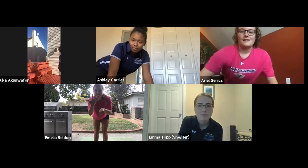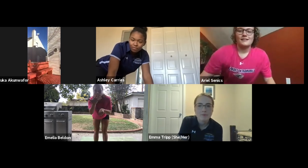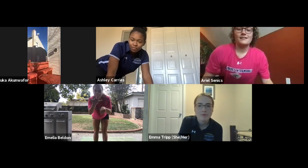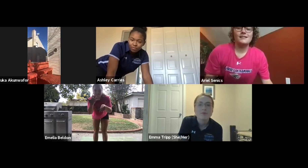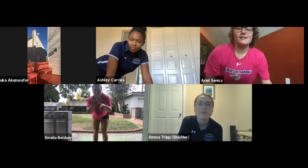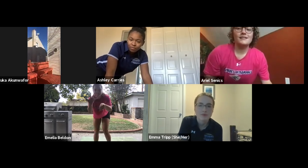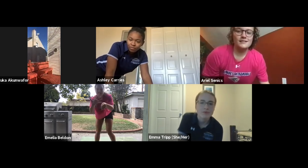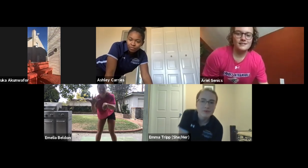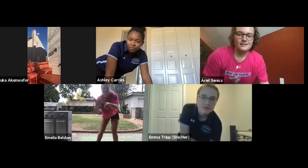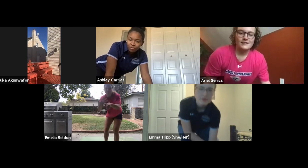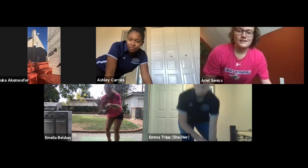> 5 times.